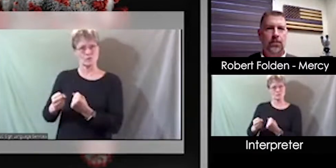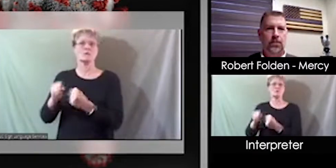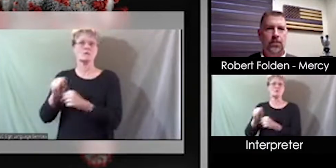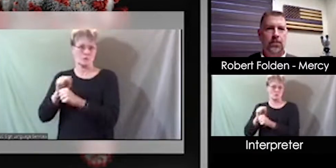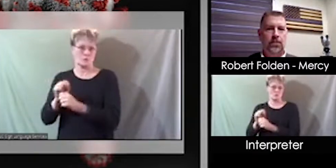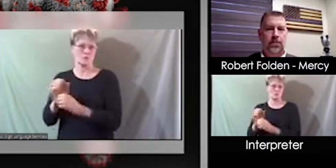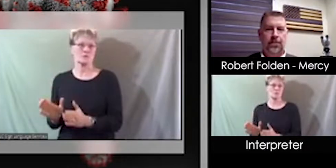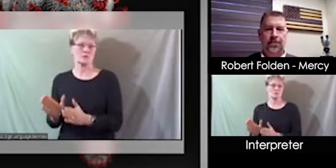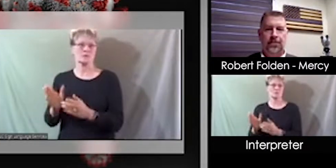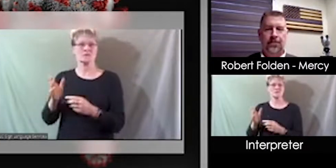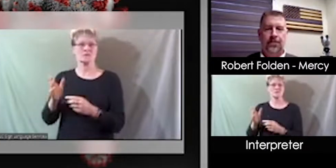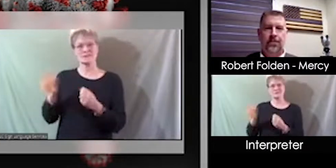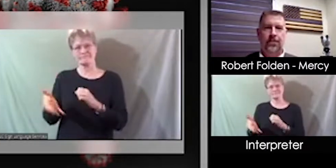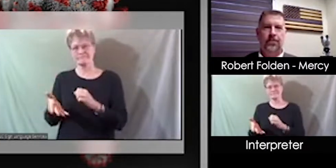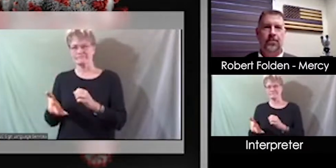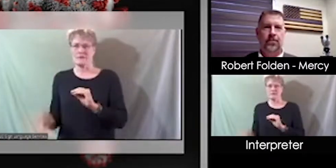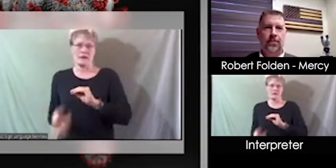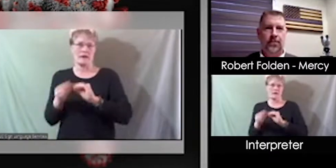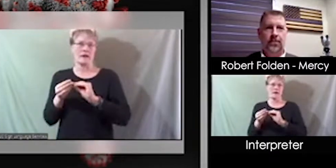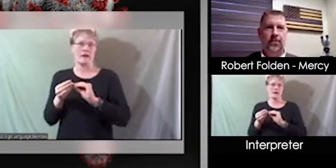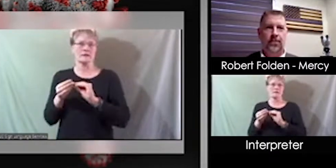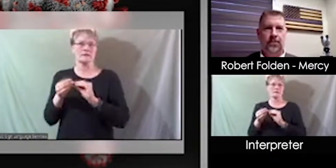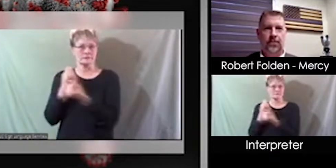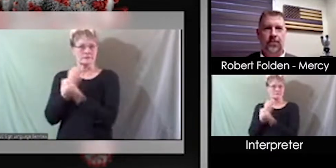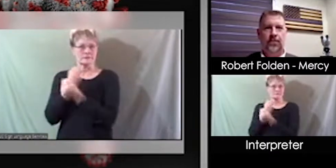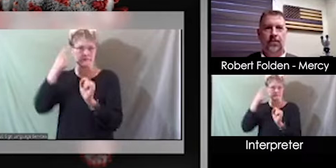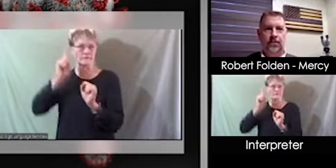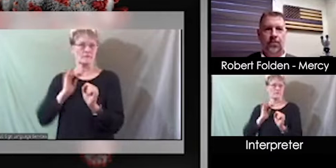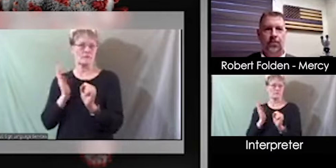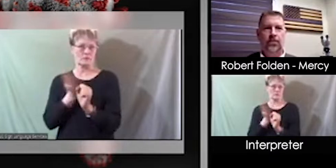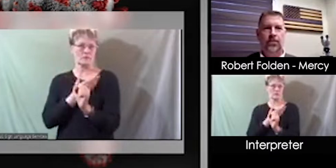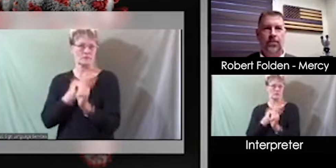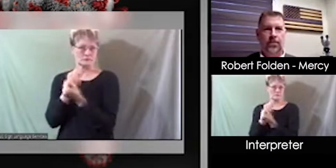staff. And also I want to kind of re-